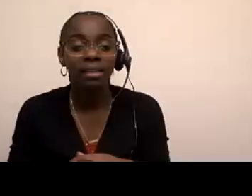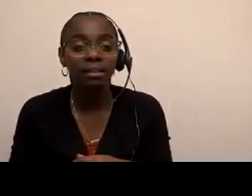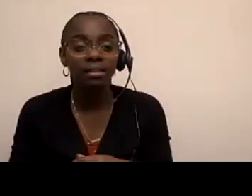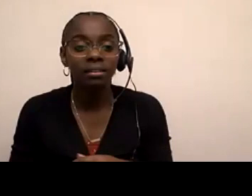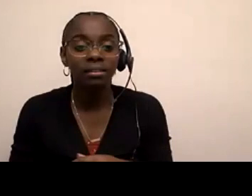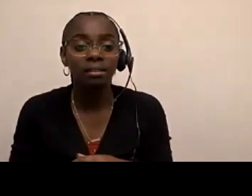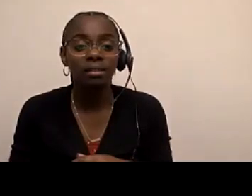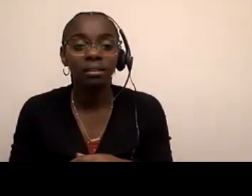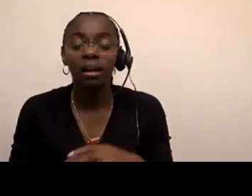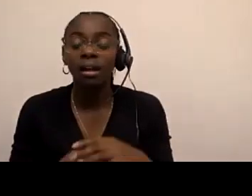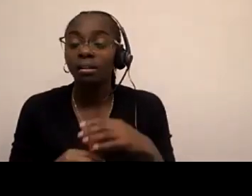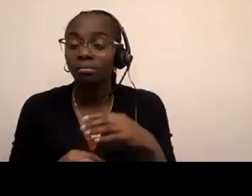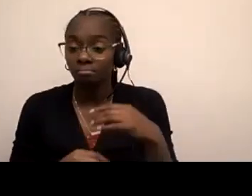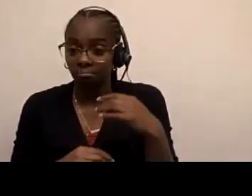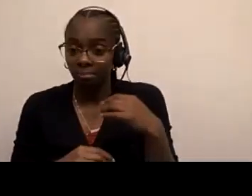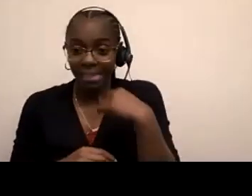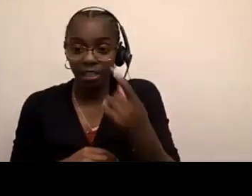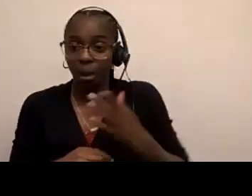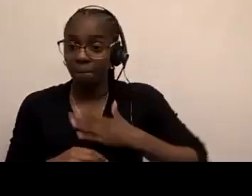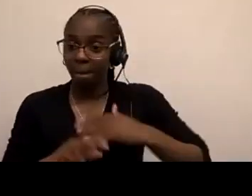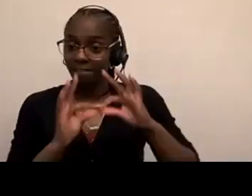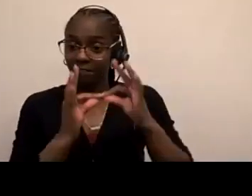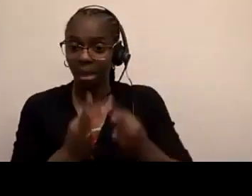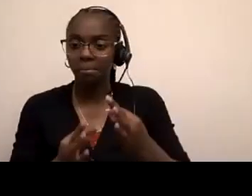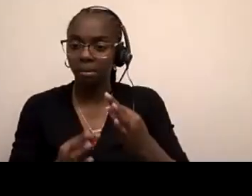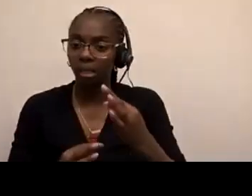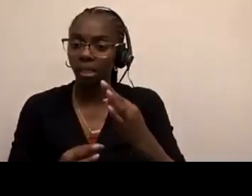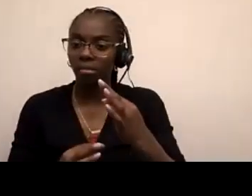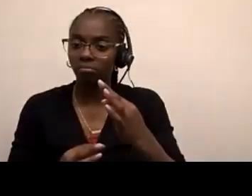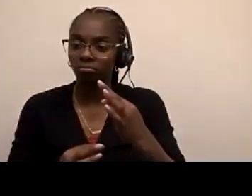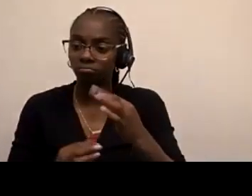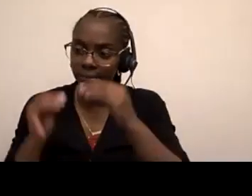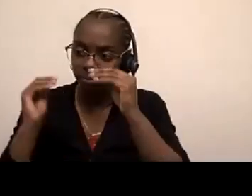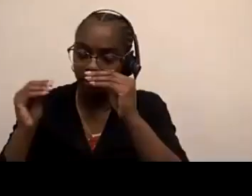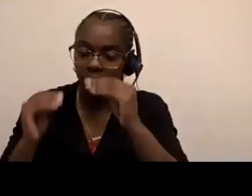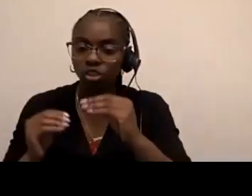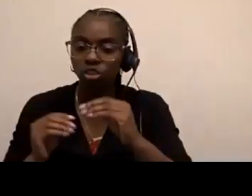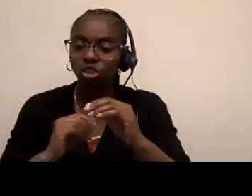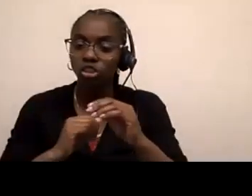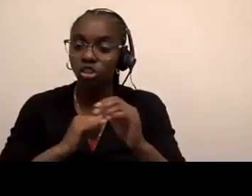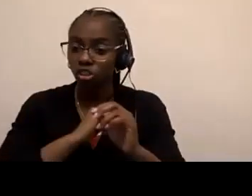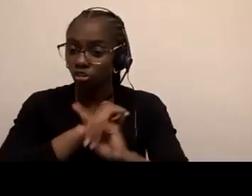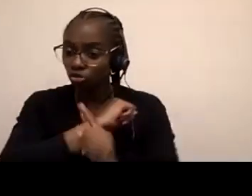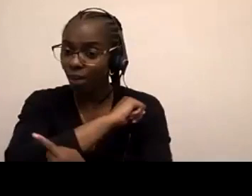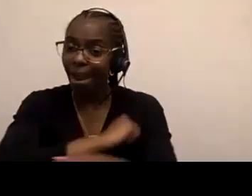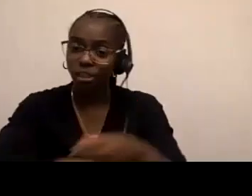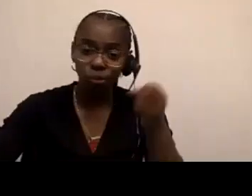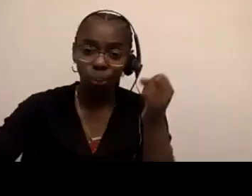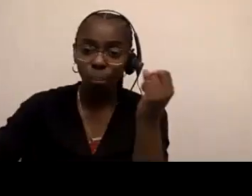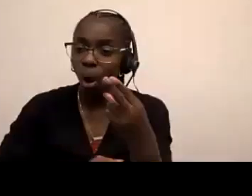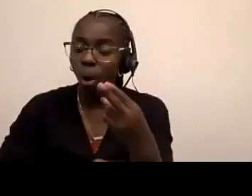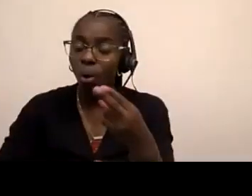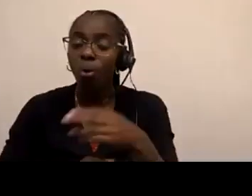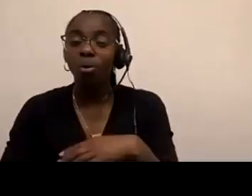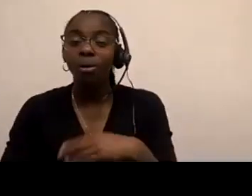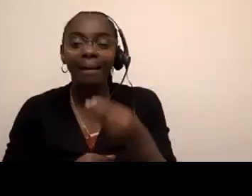MY FAMILIES IS LIFE SKILLS LIKE TAKE OUT TRASH OR SOMEHOWER OR EAT LUNCH, EXERCISE, THOSE